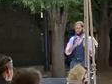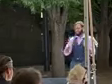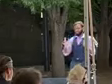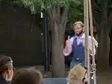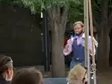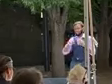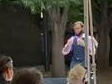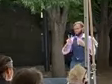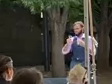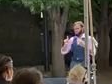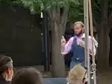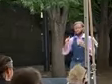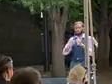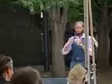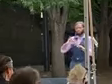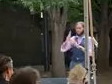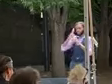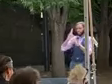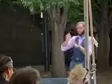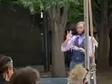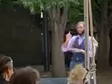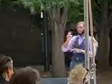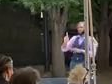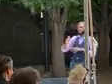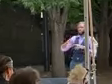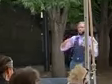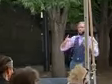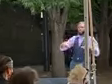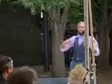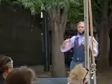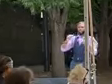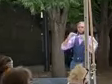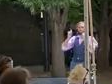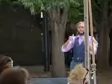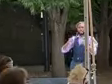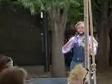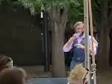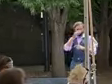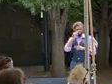with the dedication of the FDR wheelchair statue in the Prologue Room behind us.